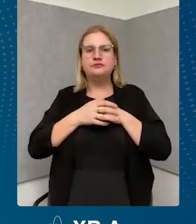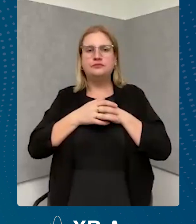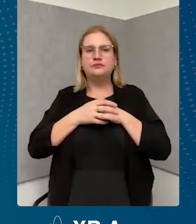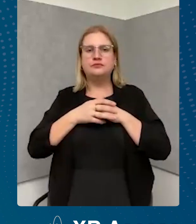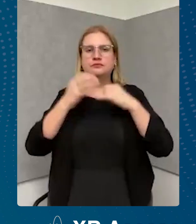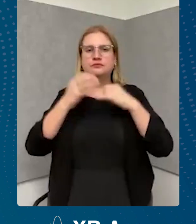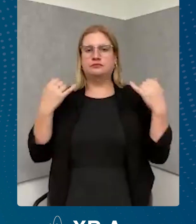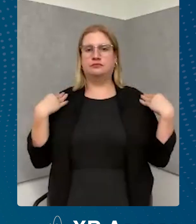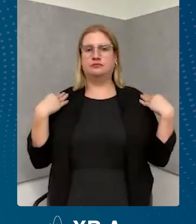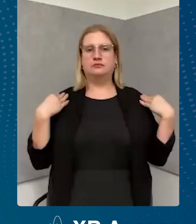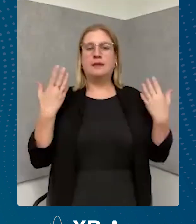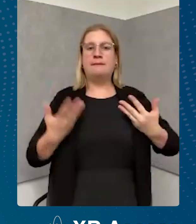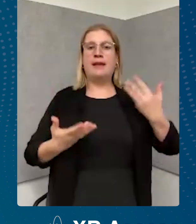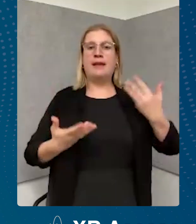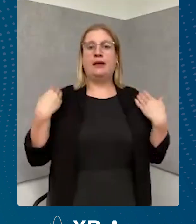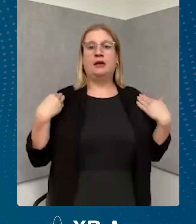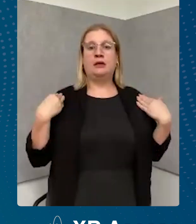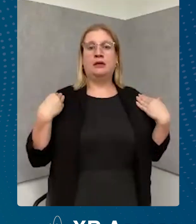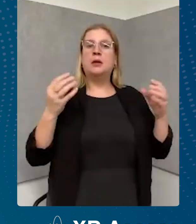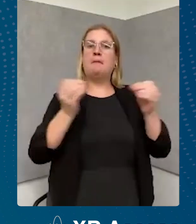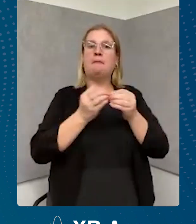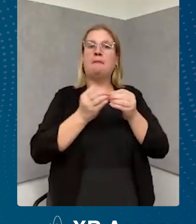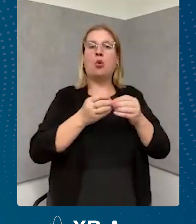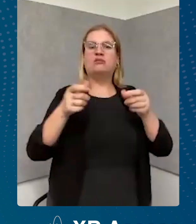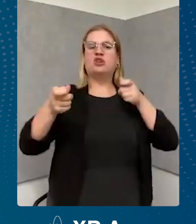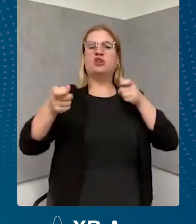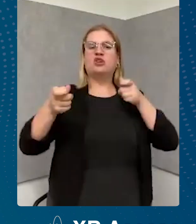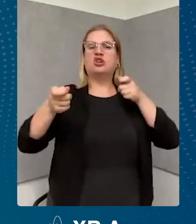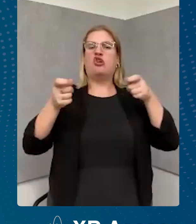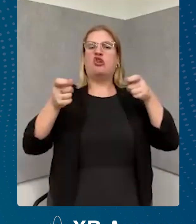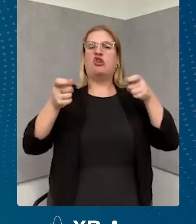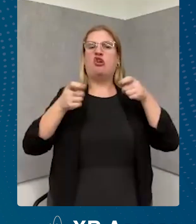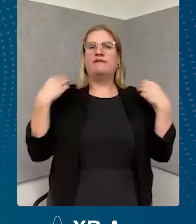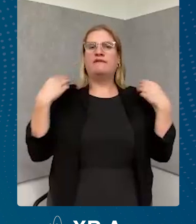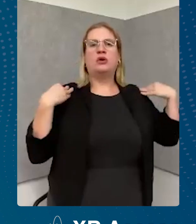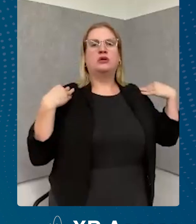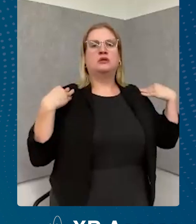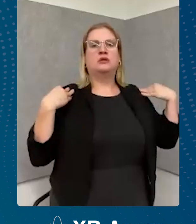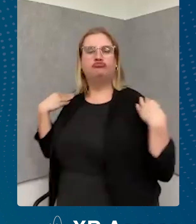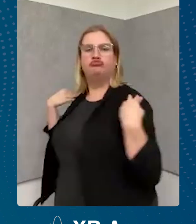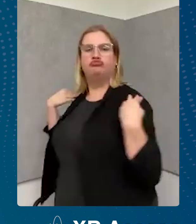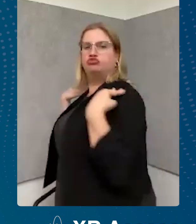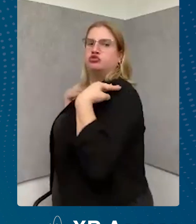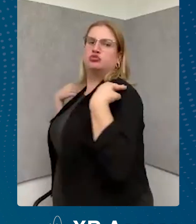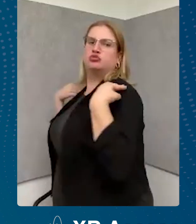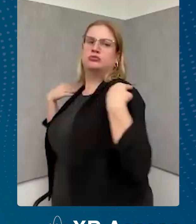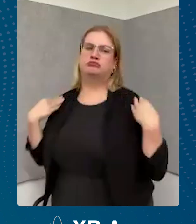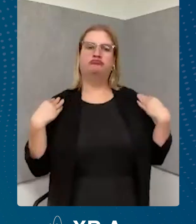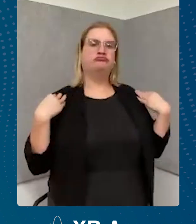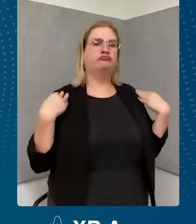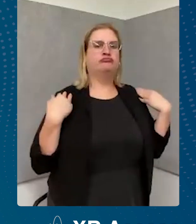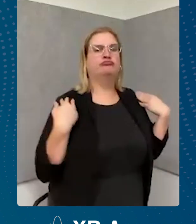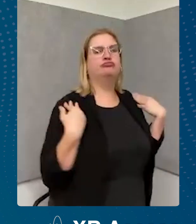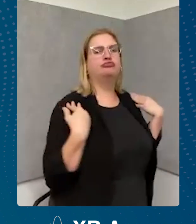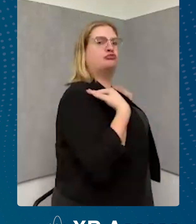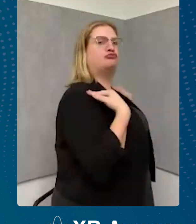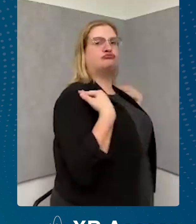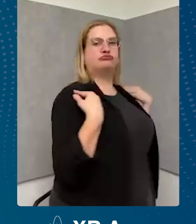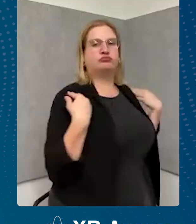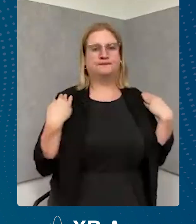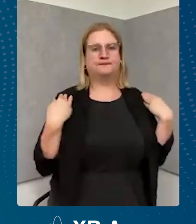to maybe just have a little more control over my radius.